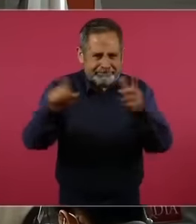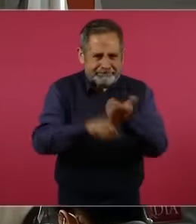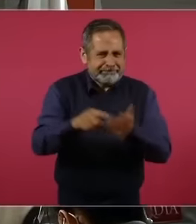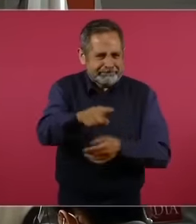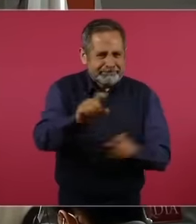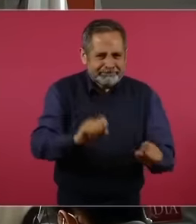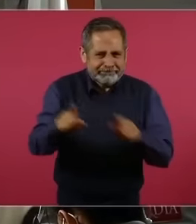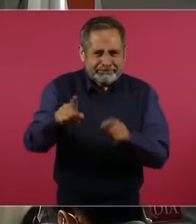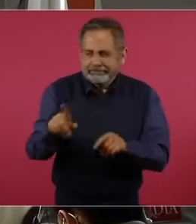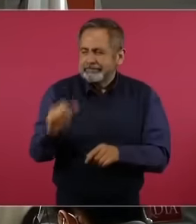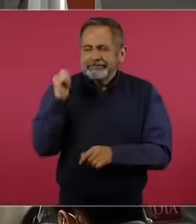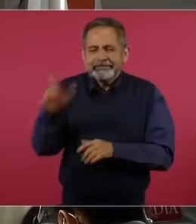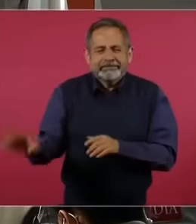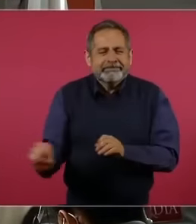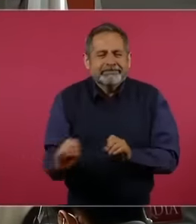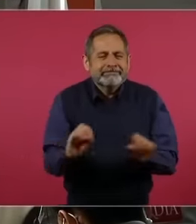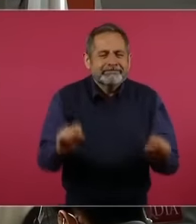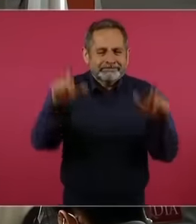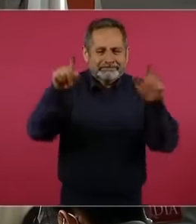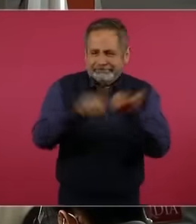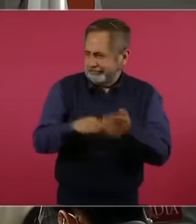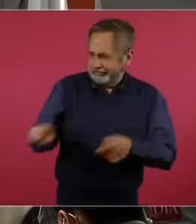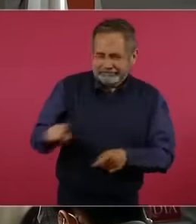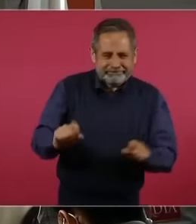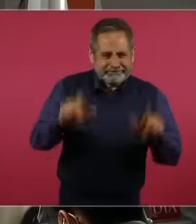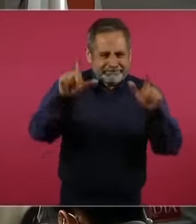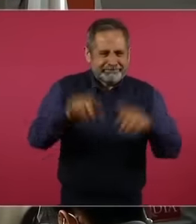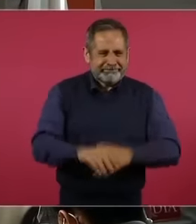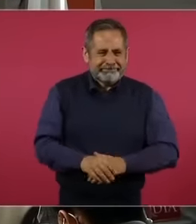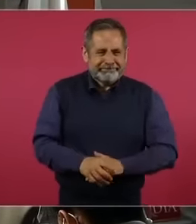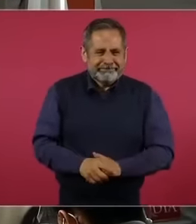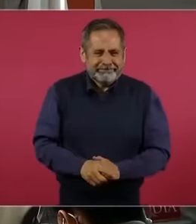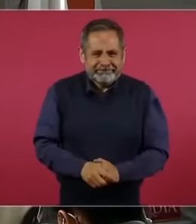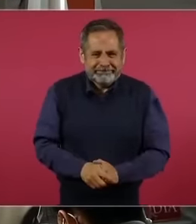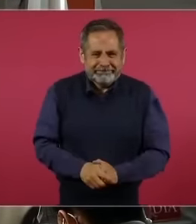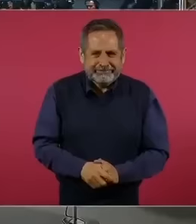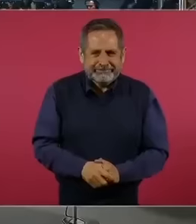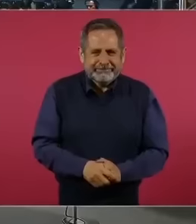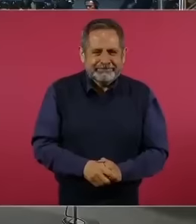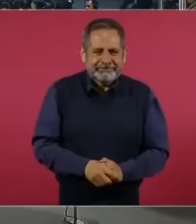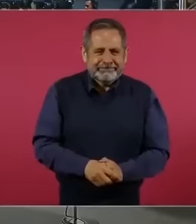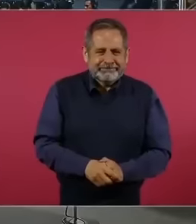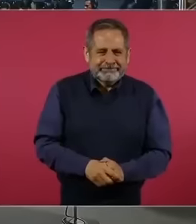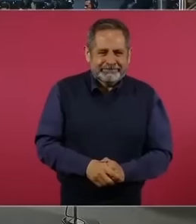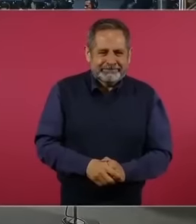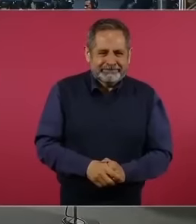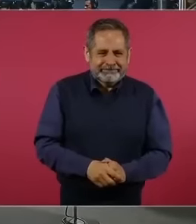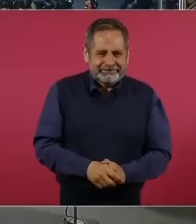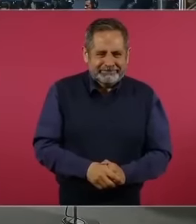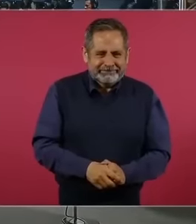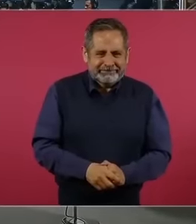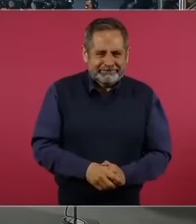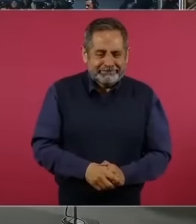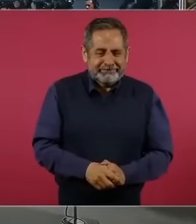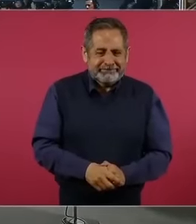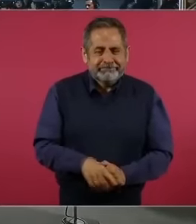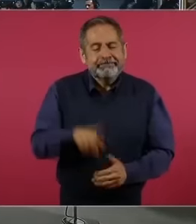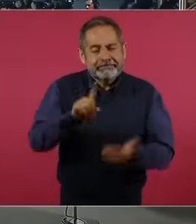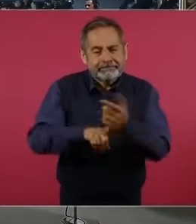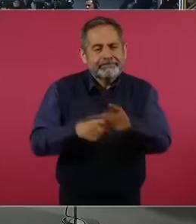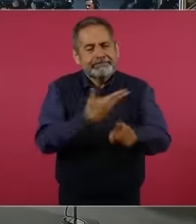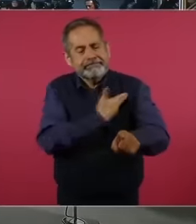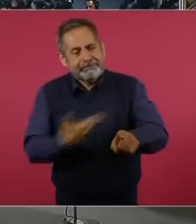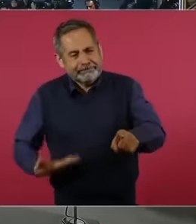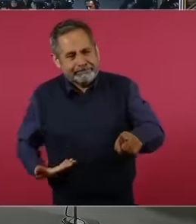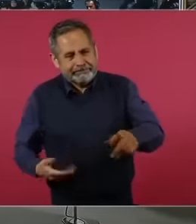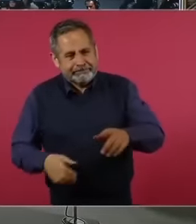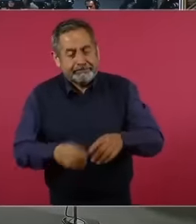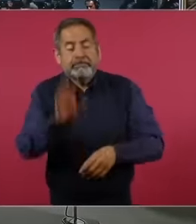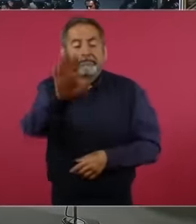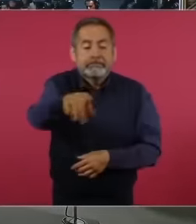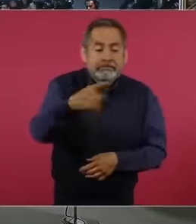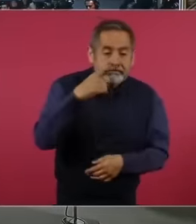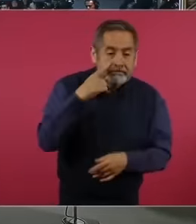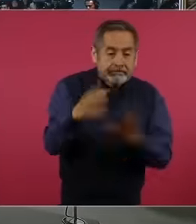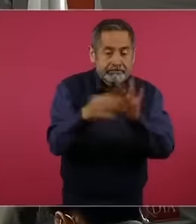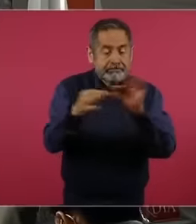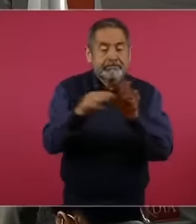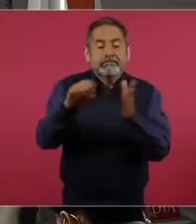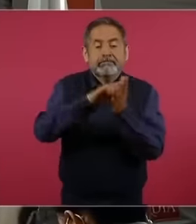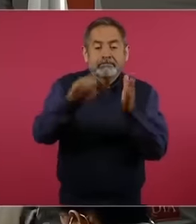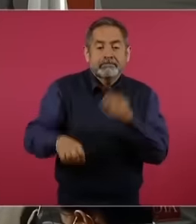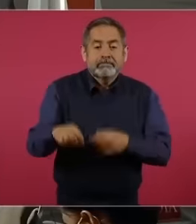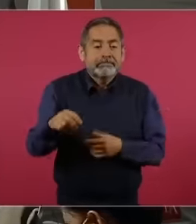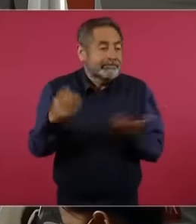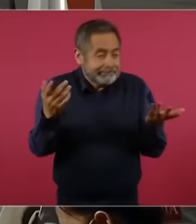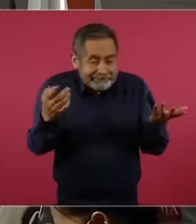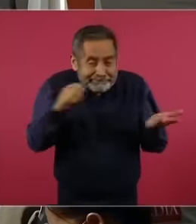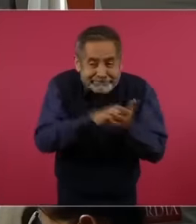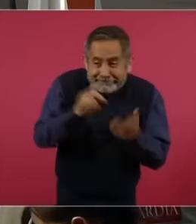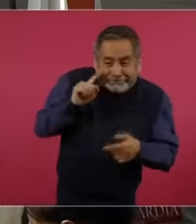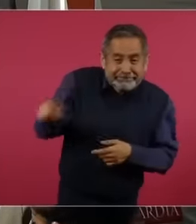something there, president, in what they look at, for example, the case of Noroña What a pleasure